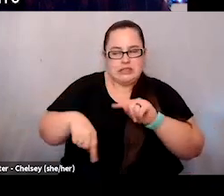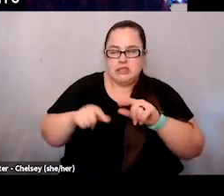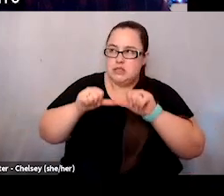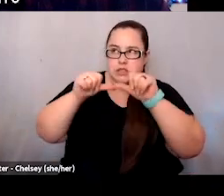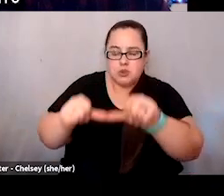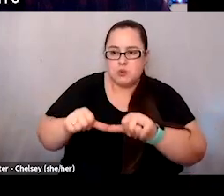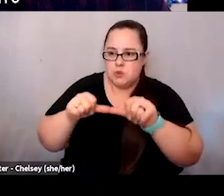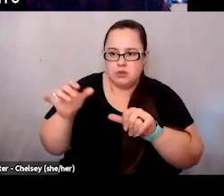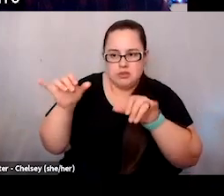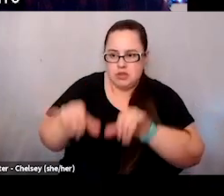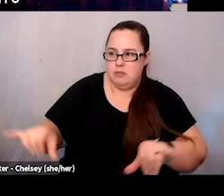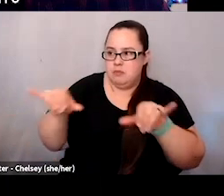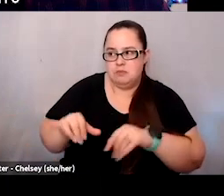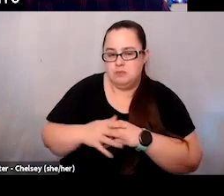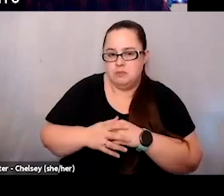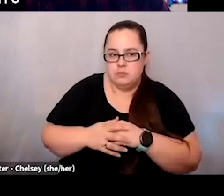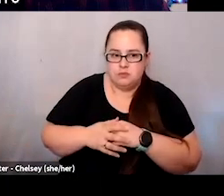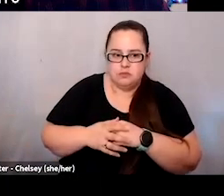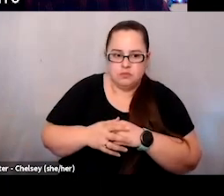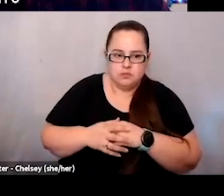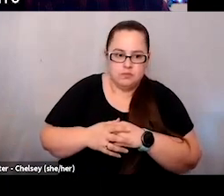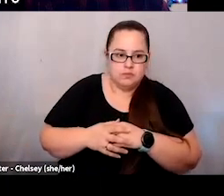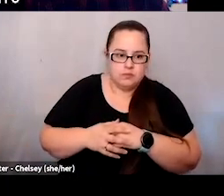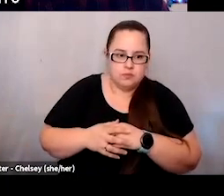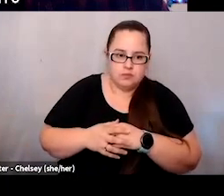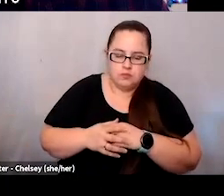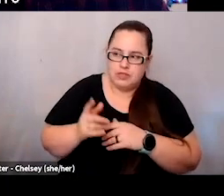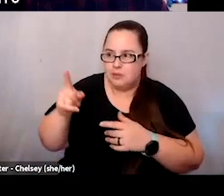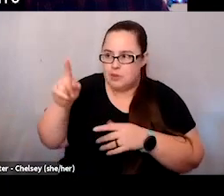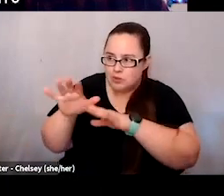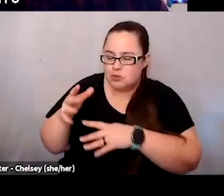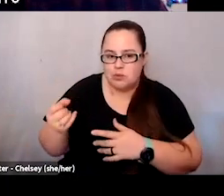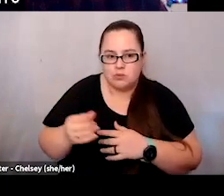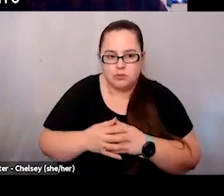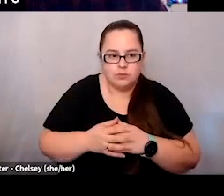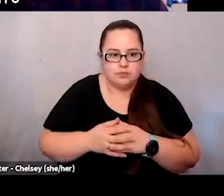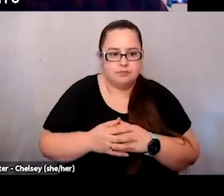like doing this. That's why I'm standing up there and want to use my voice because it can't continue to go on how it is going.